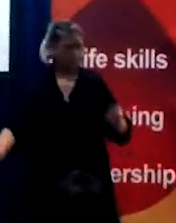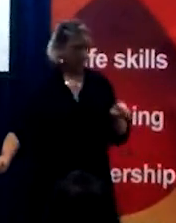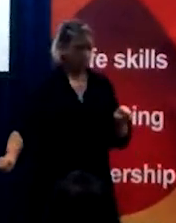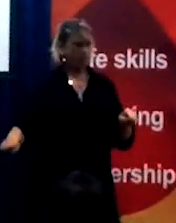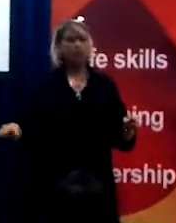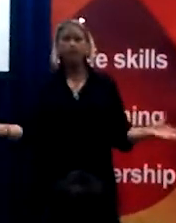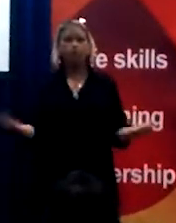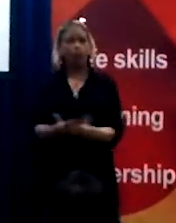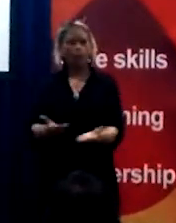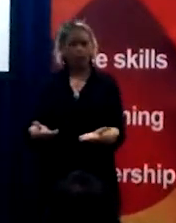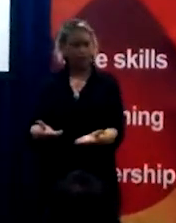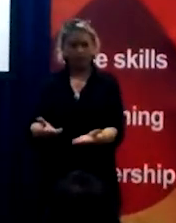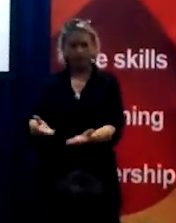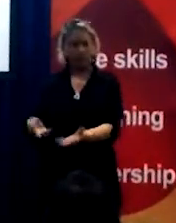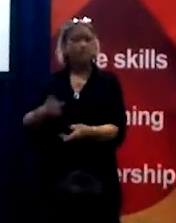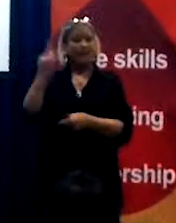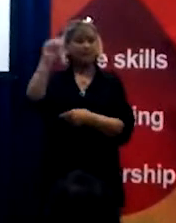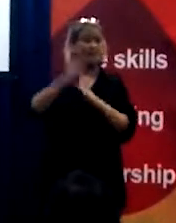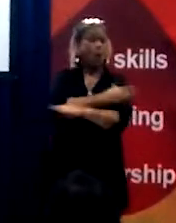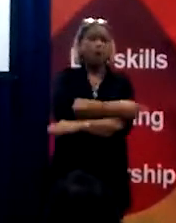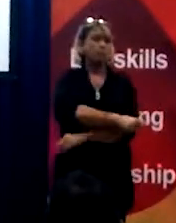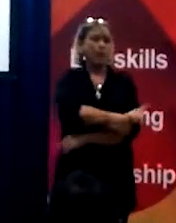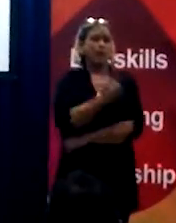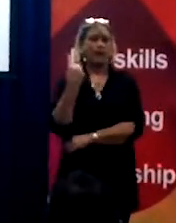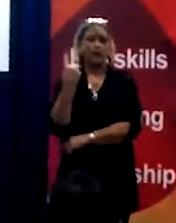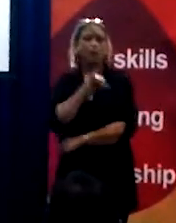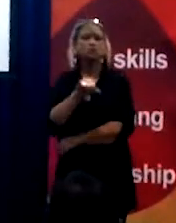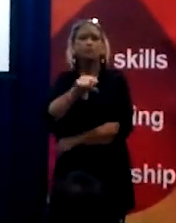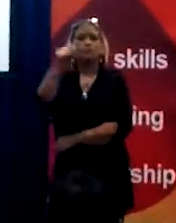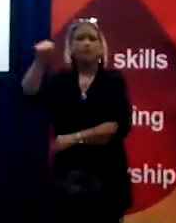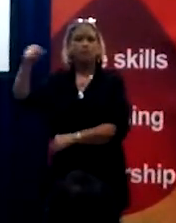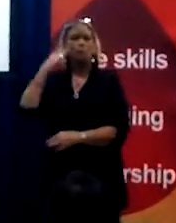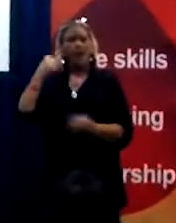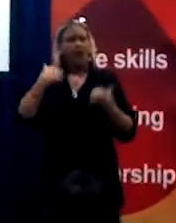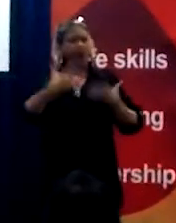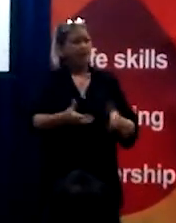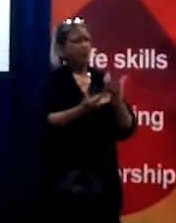All of this was going on and so, as I said, when I left uni, I thought, “That’s not looking too good.”